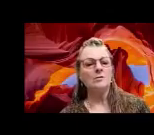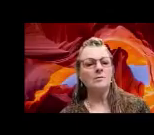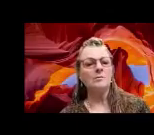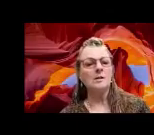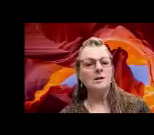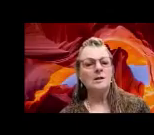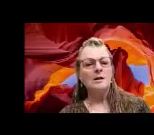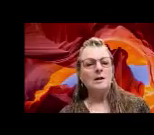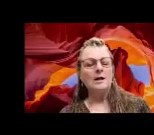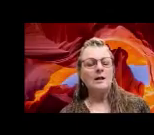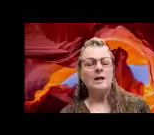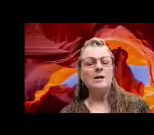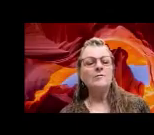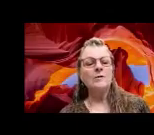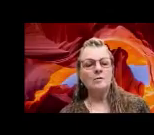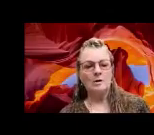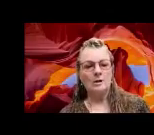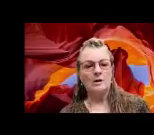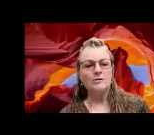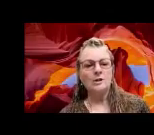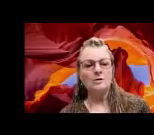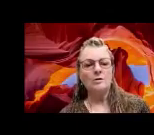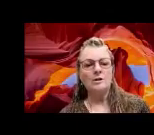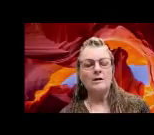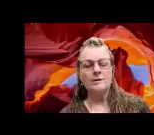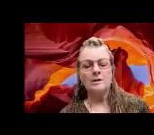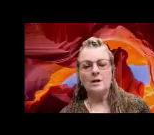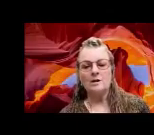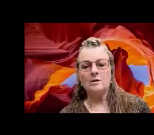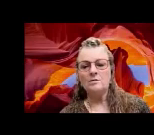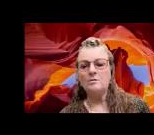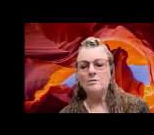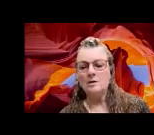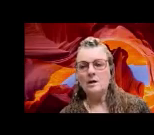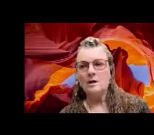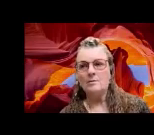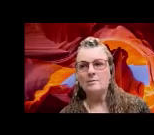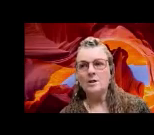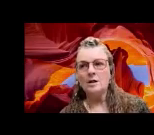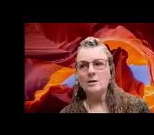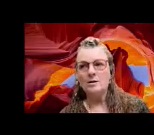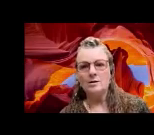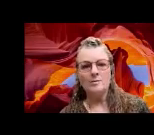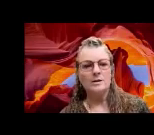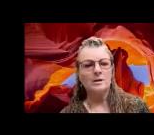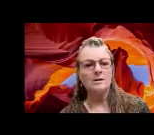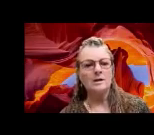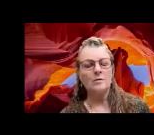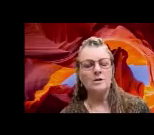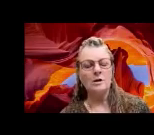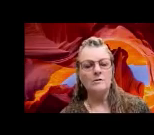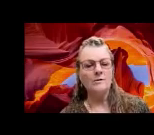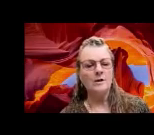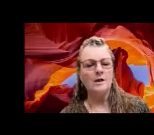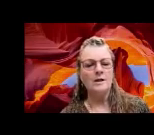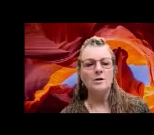norms. And interview her. You know, she's old enough to talk, to talk to her about this, like, what's hard for her, and they're